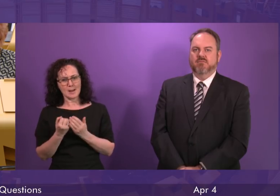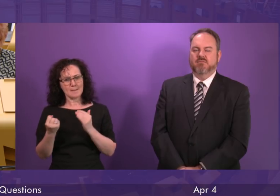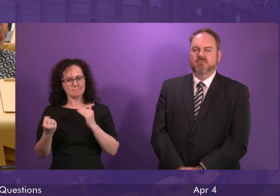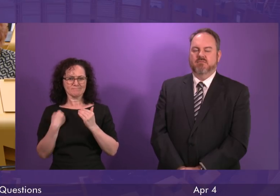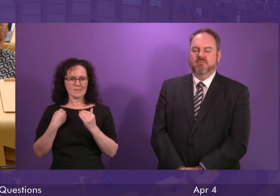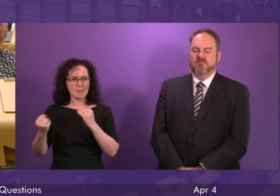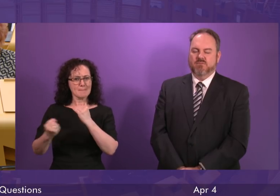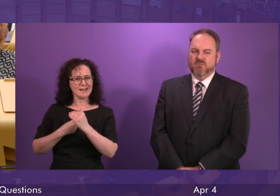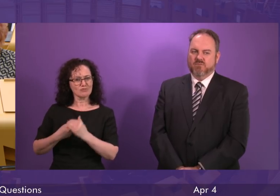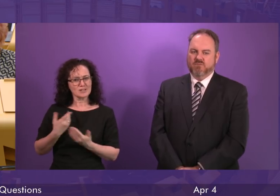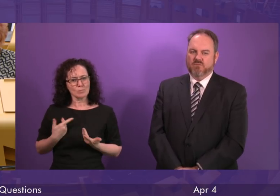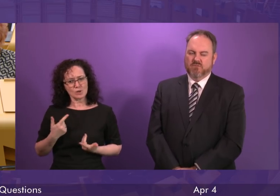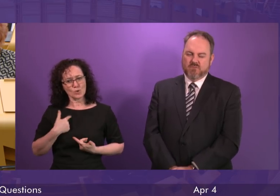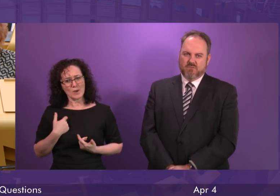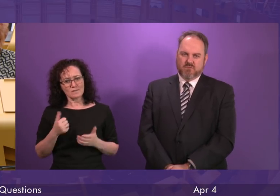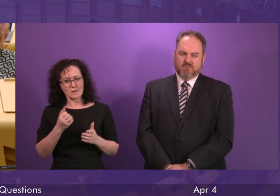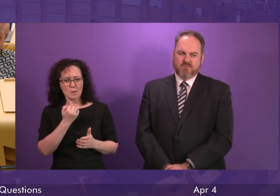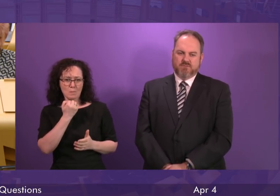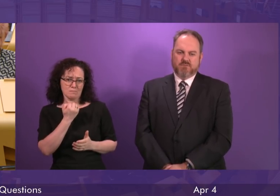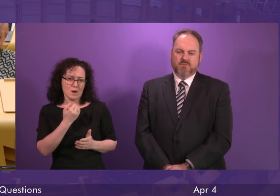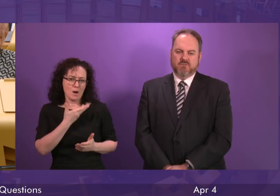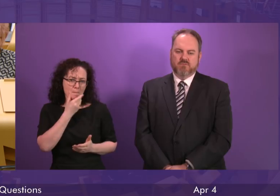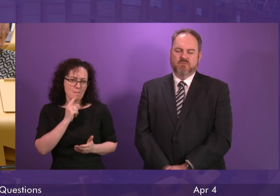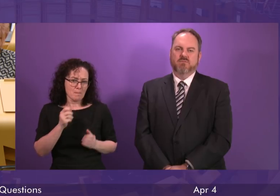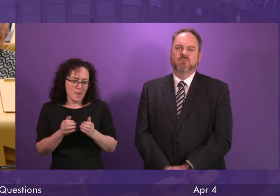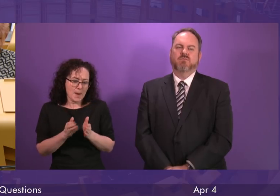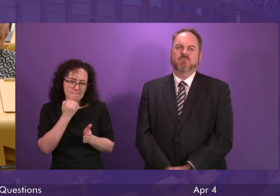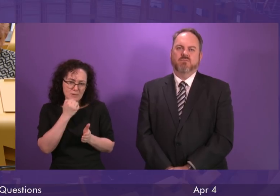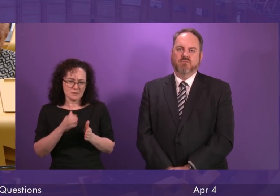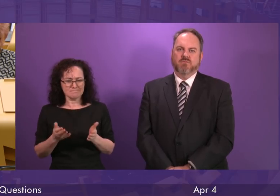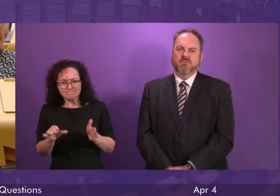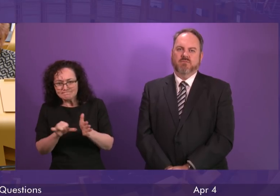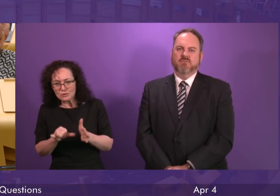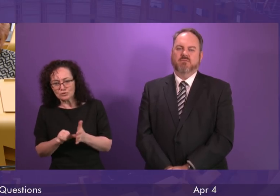Scotland. All I got in return were the reasons why the Prime Minister did not agree with